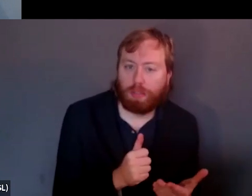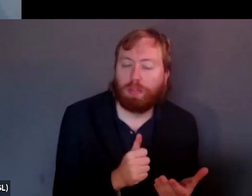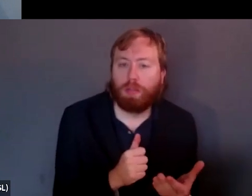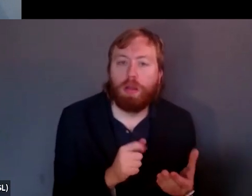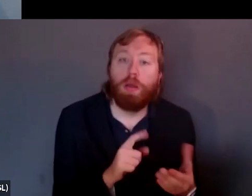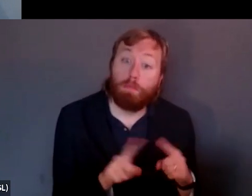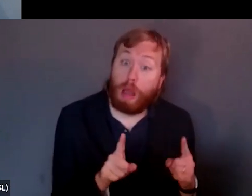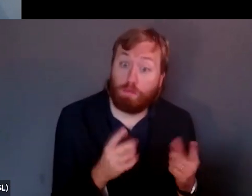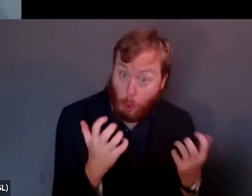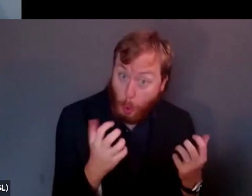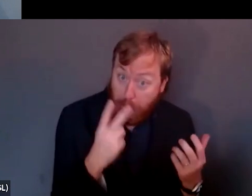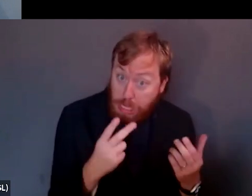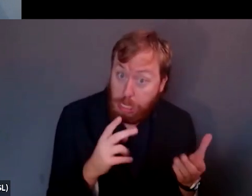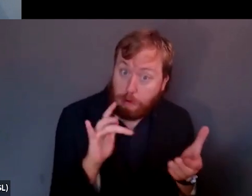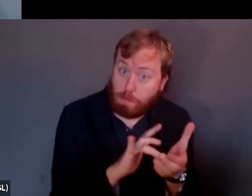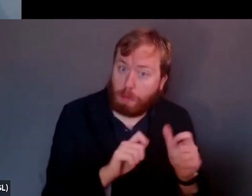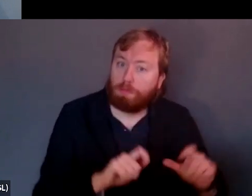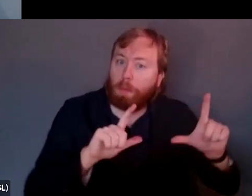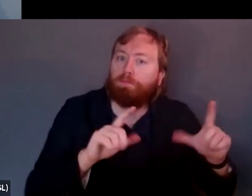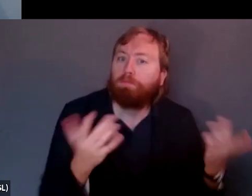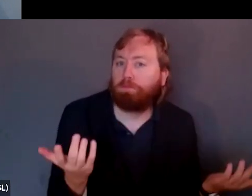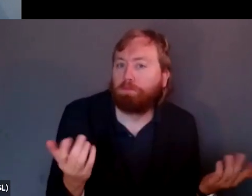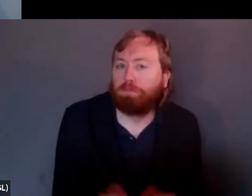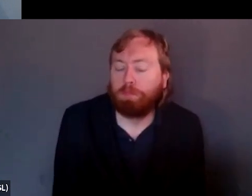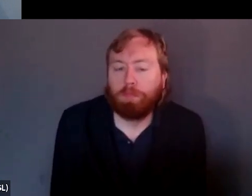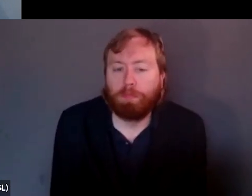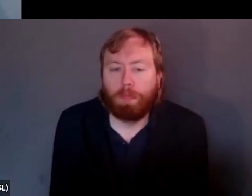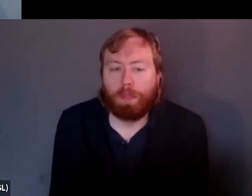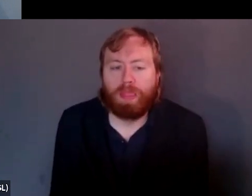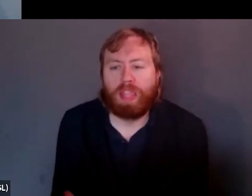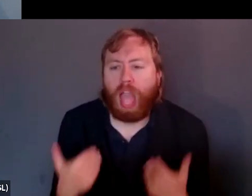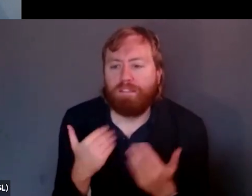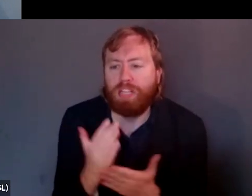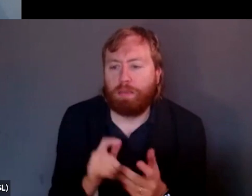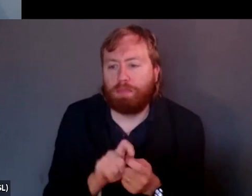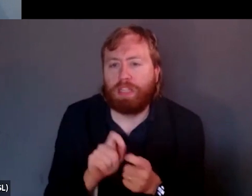We have a couple of specific things related to the table that I want to make sure we touch on.